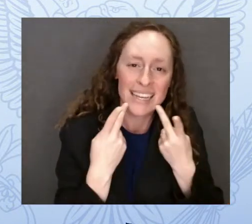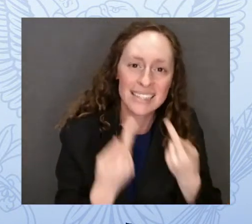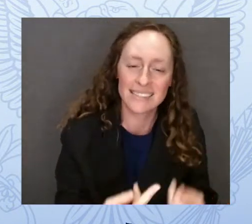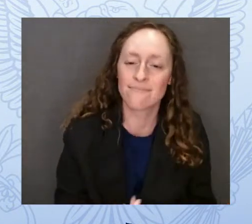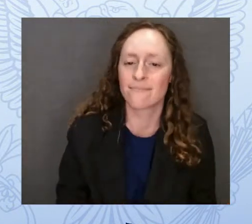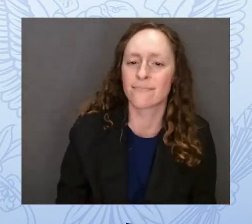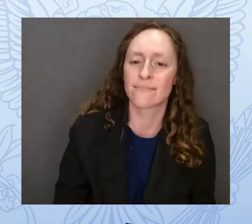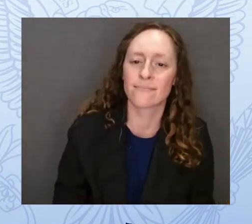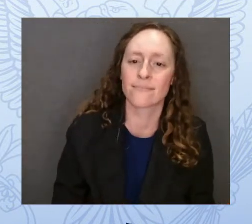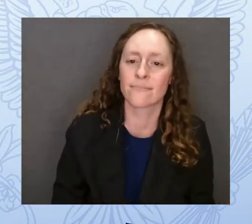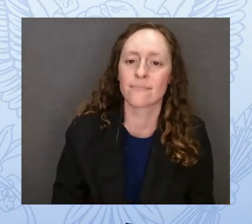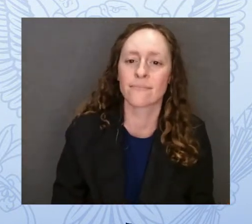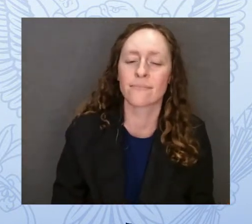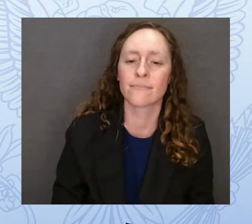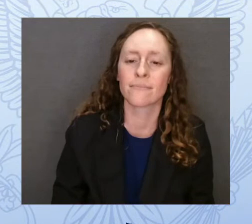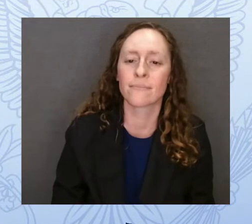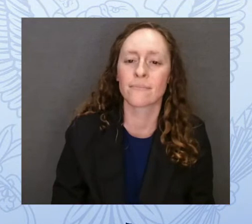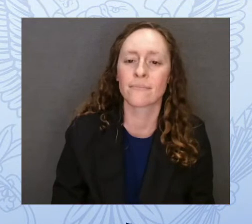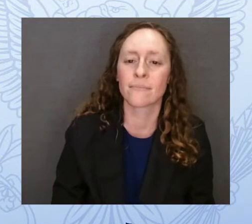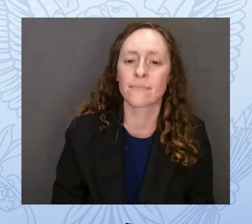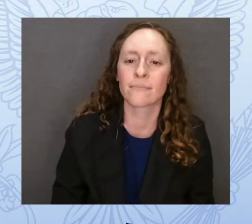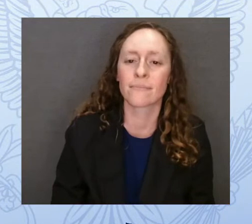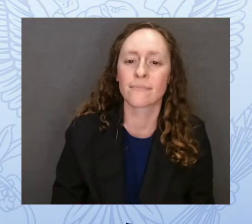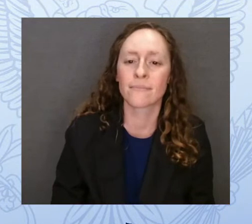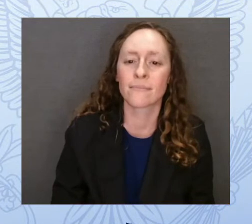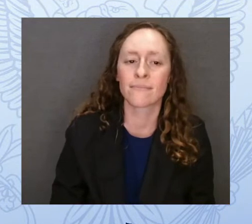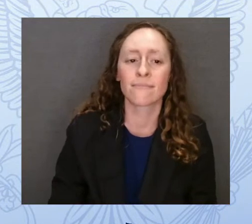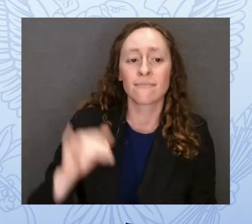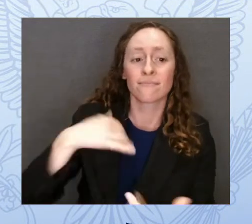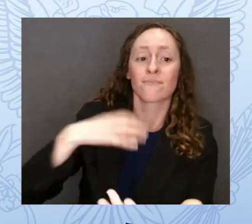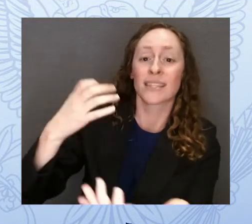Susie Morrison, we have curated a menu